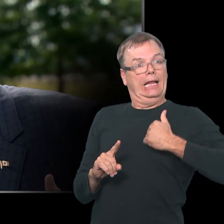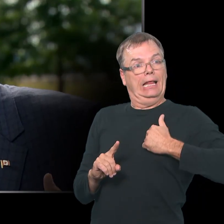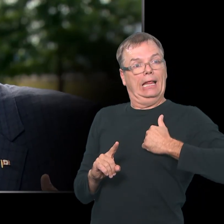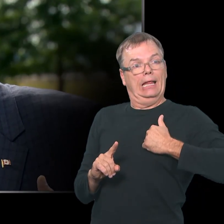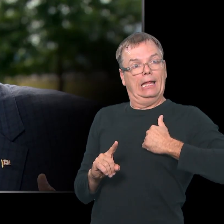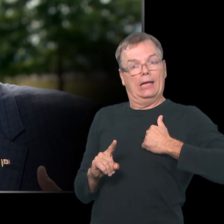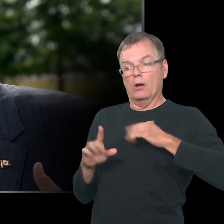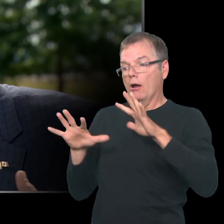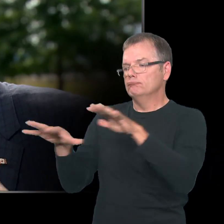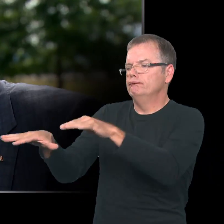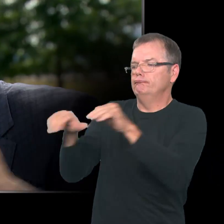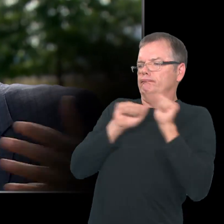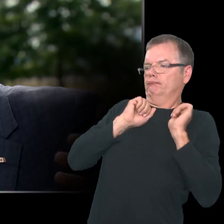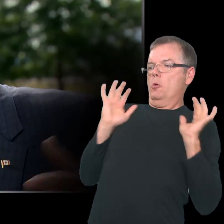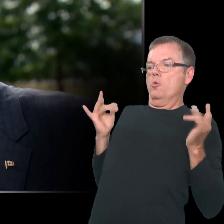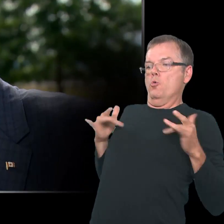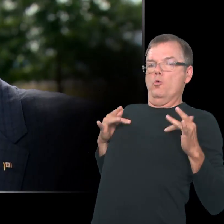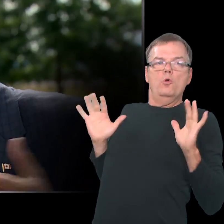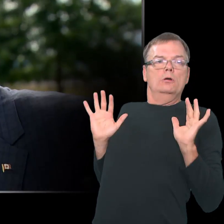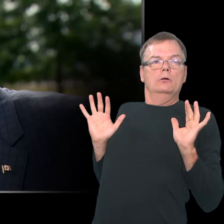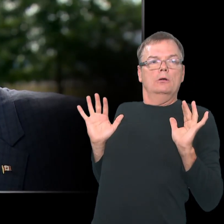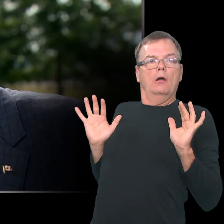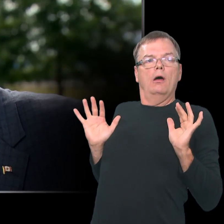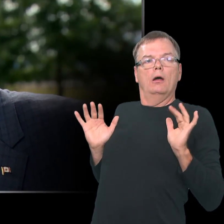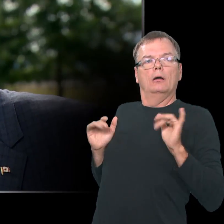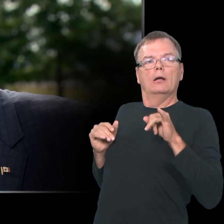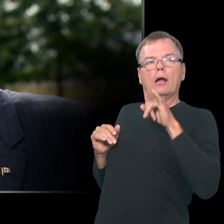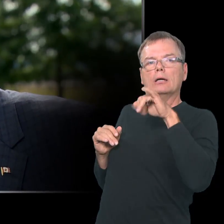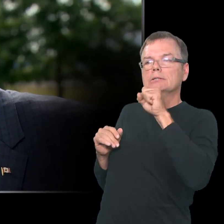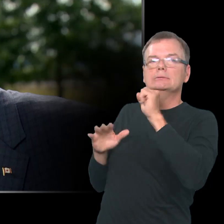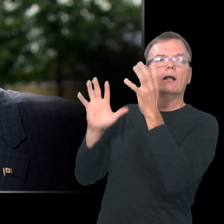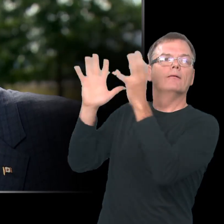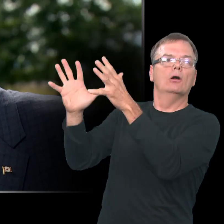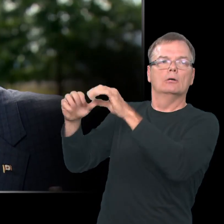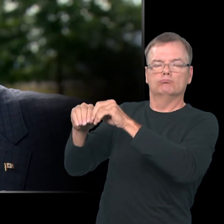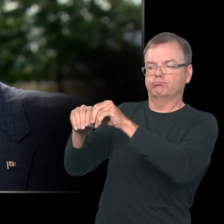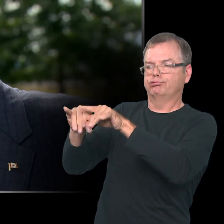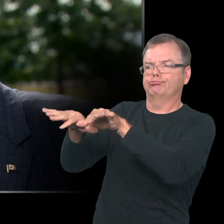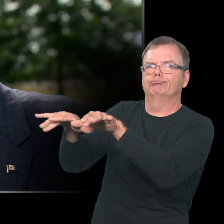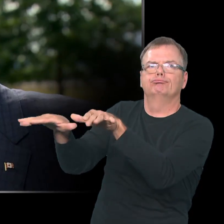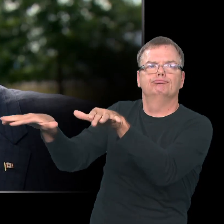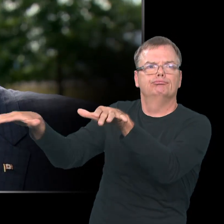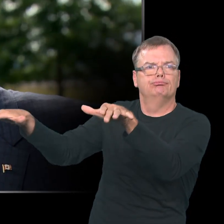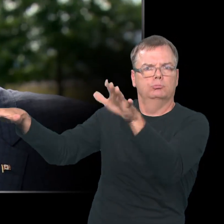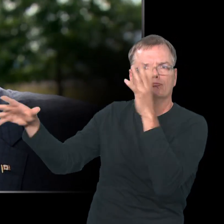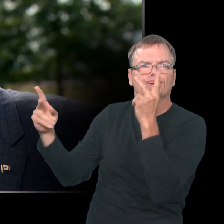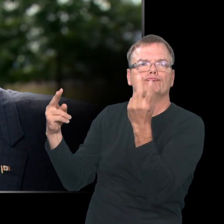But what we do know is that we cannot just withdraw, allow ISIS to spread the way it was spreading